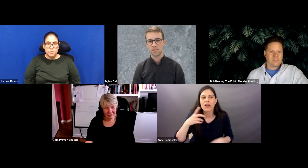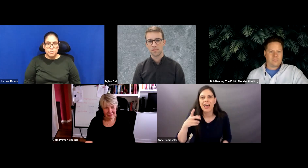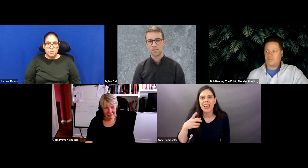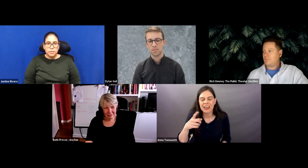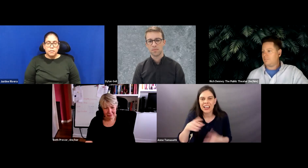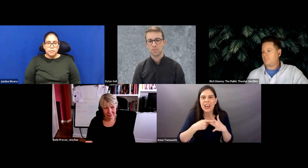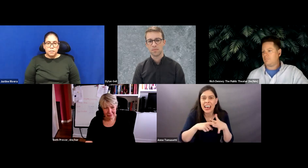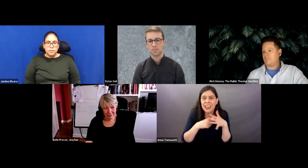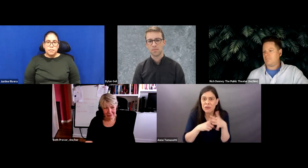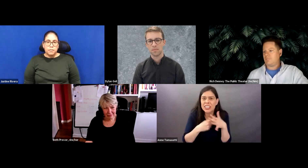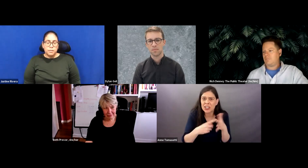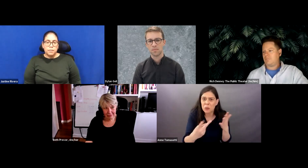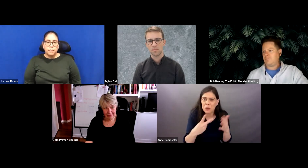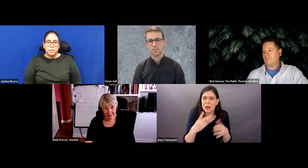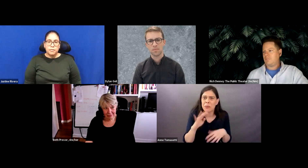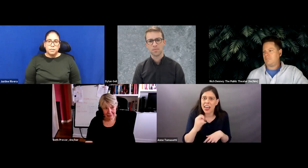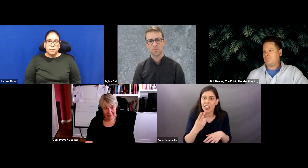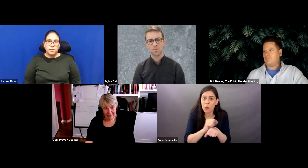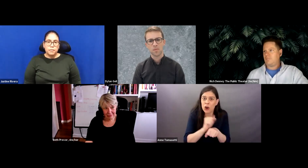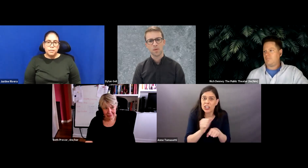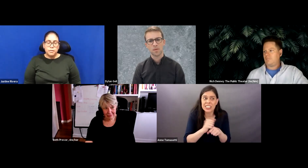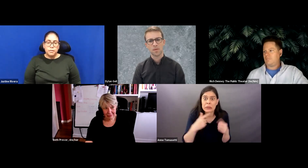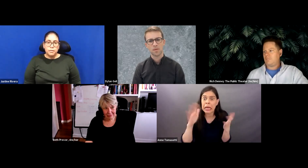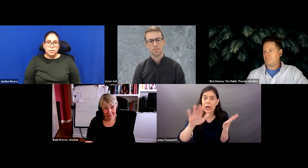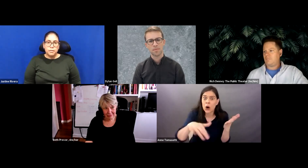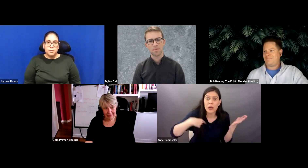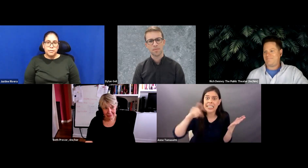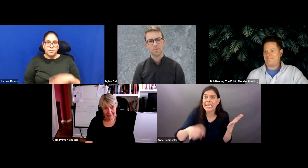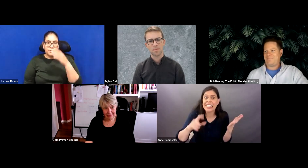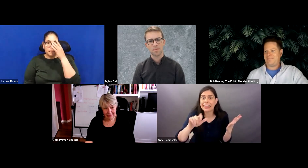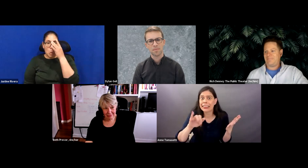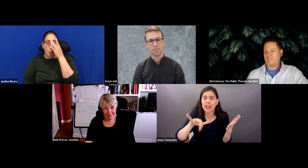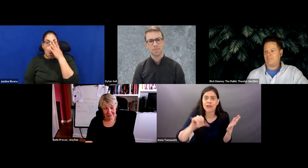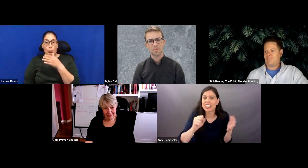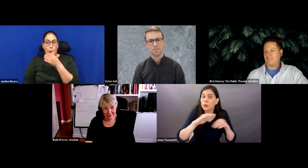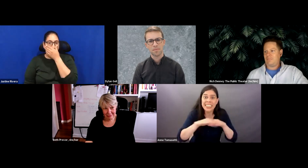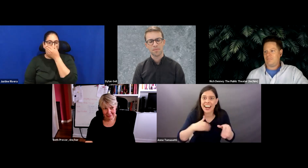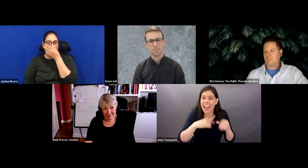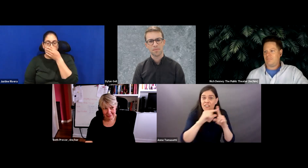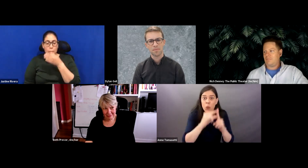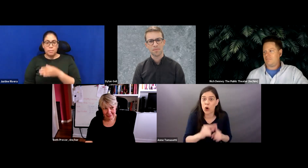that song had a lot going on. And when we originally got the